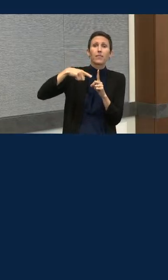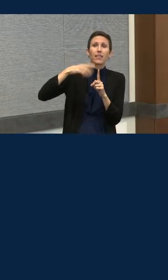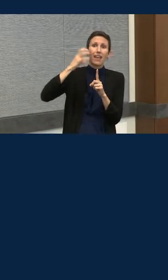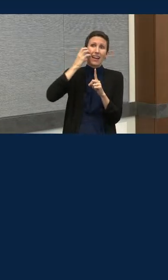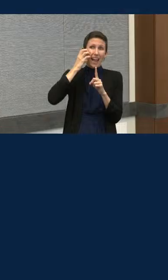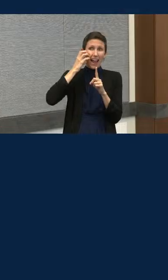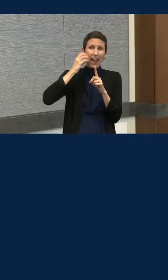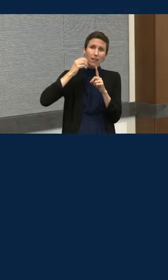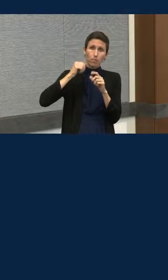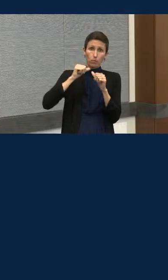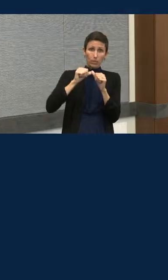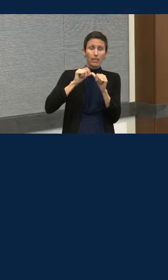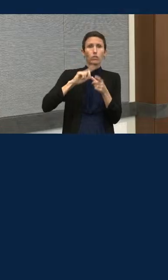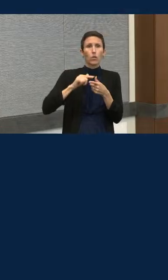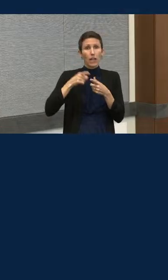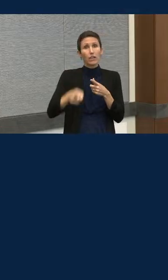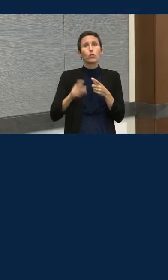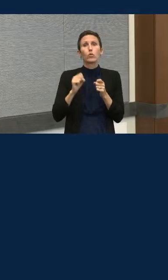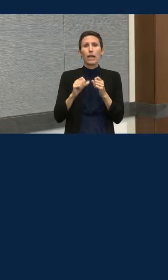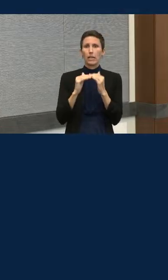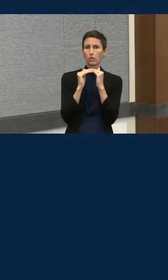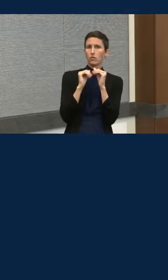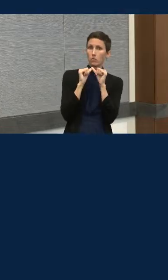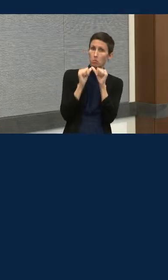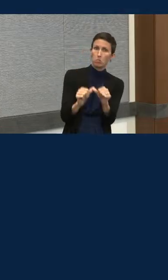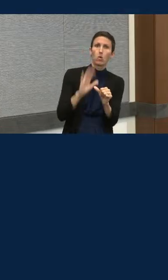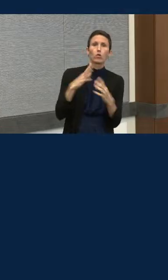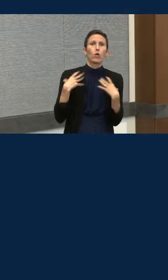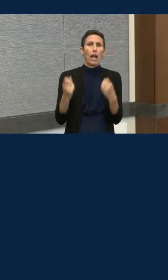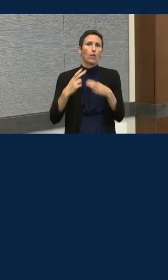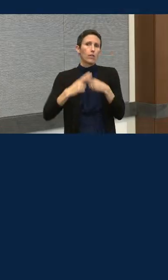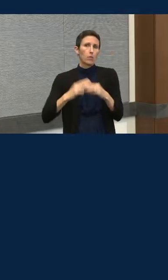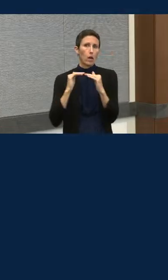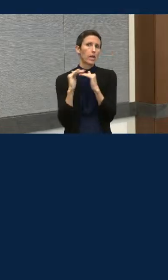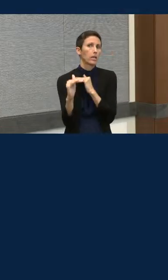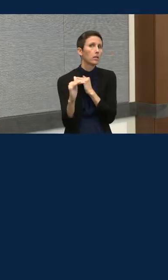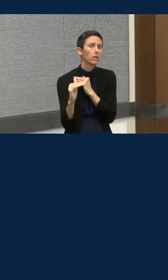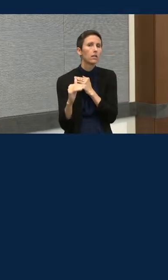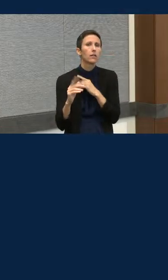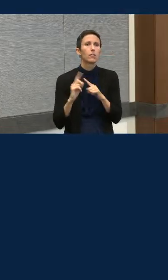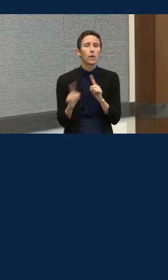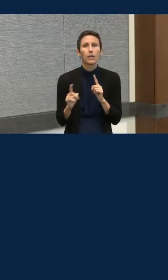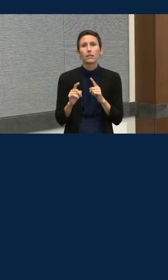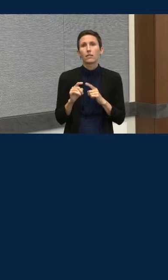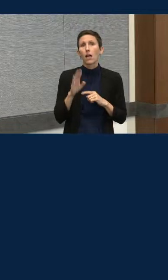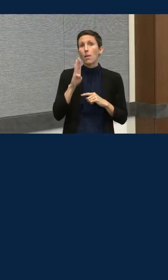and remain at that weight. But